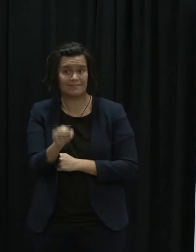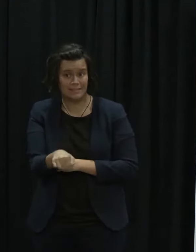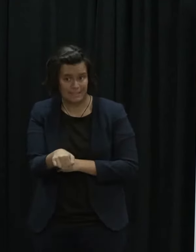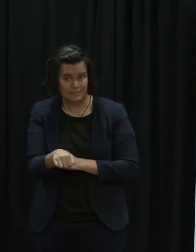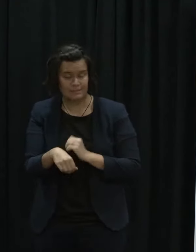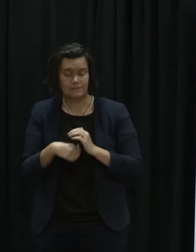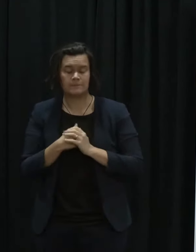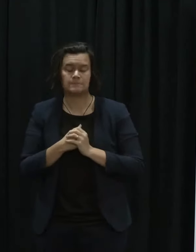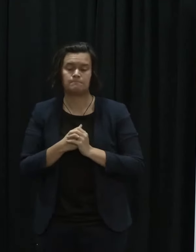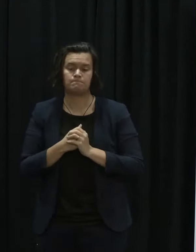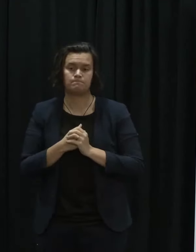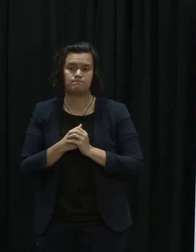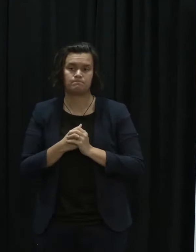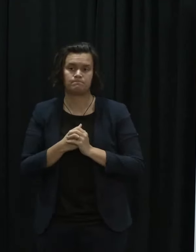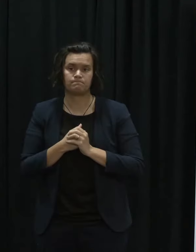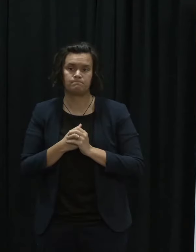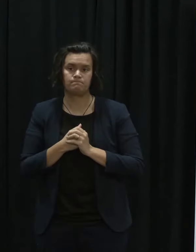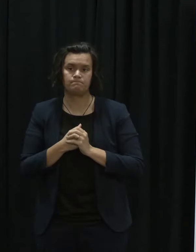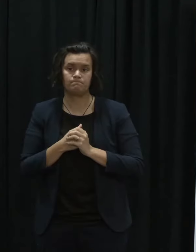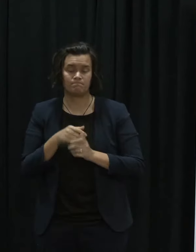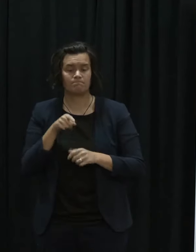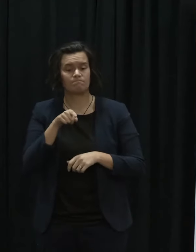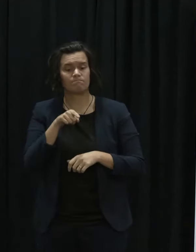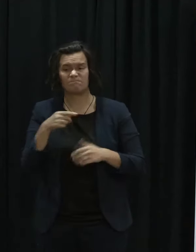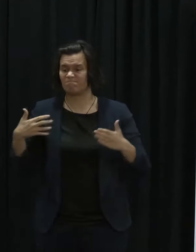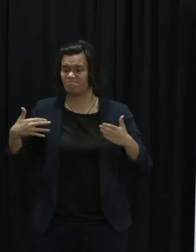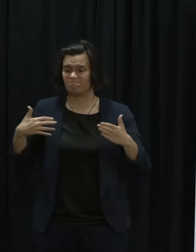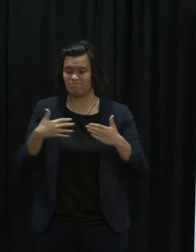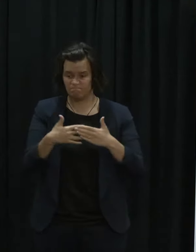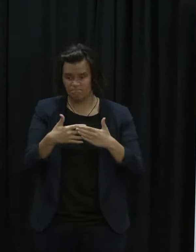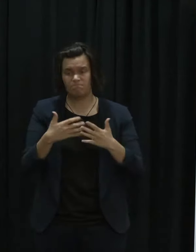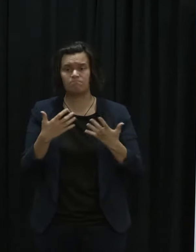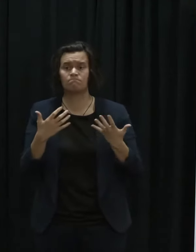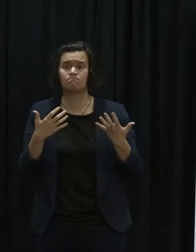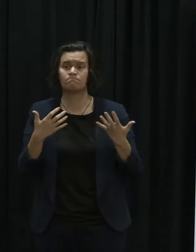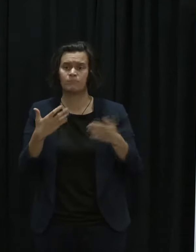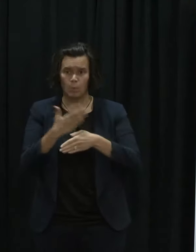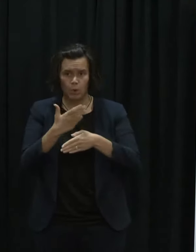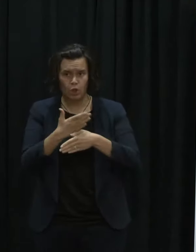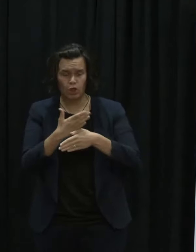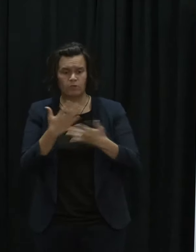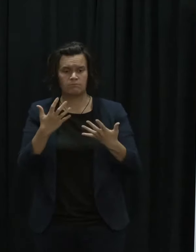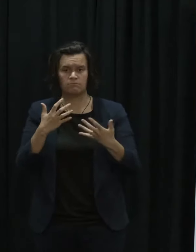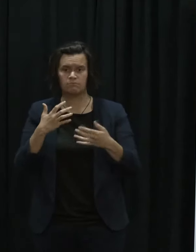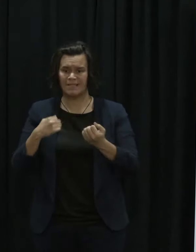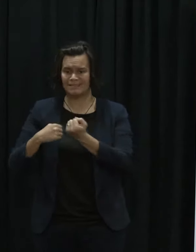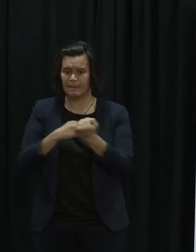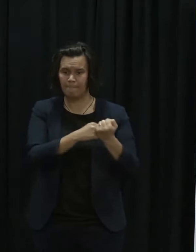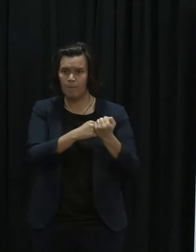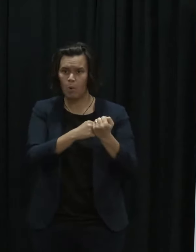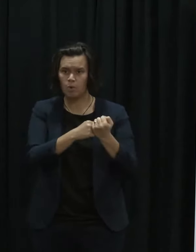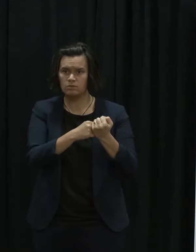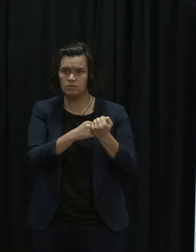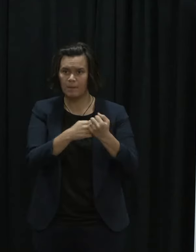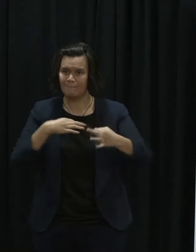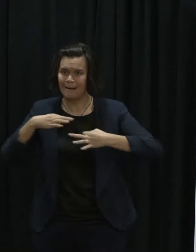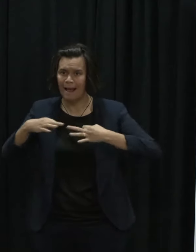work with them through the heads of agreement we had over a period of time over the